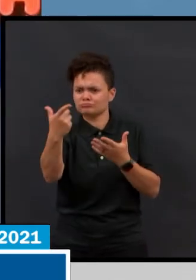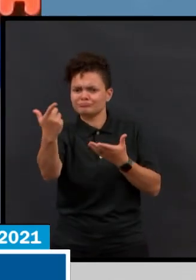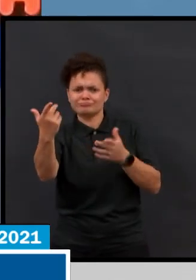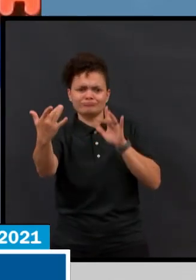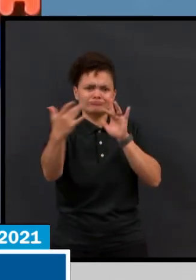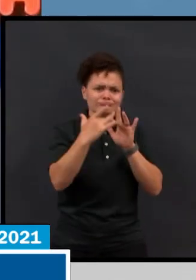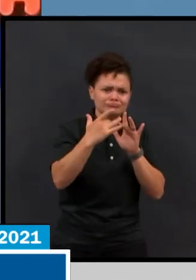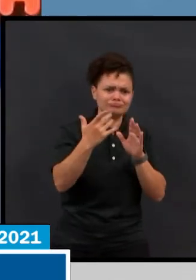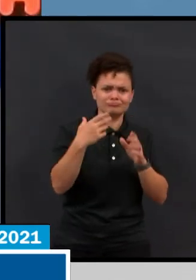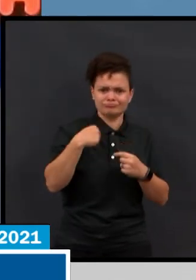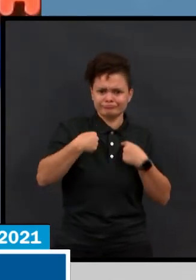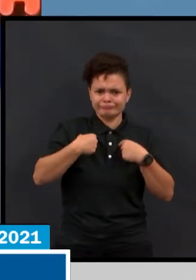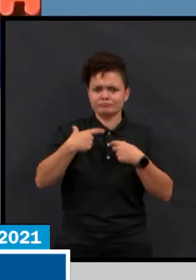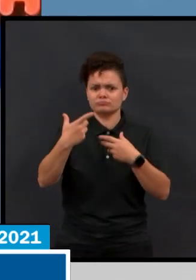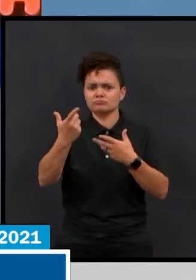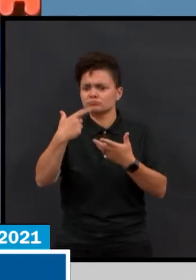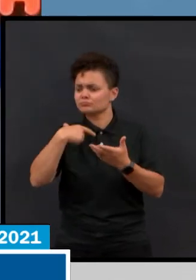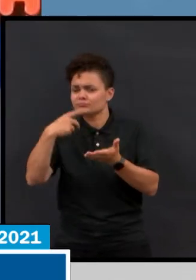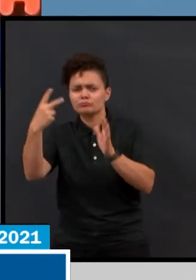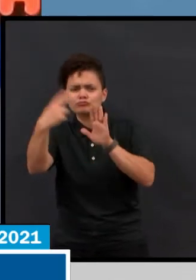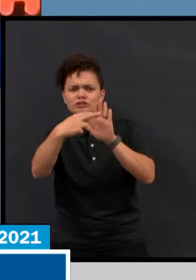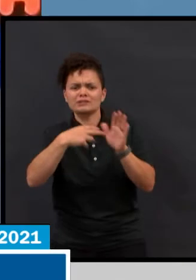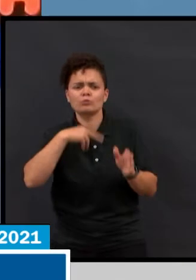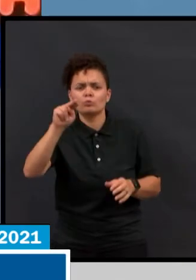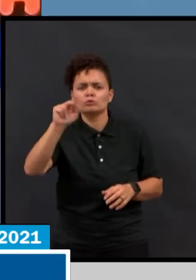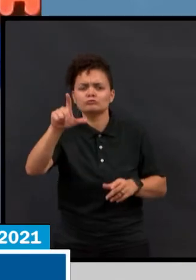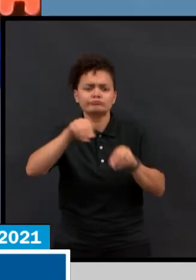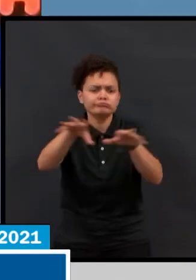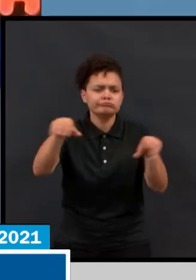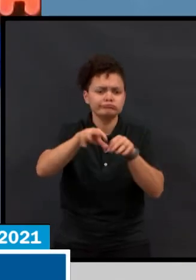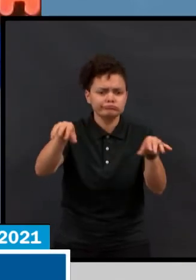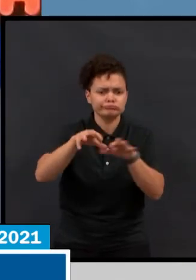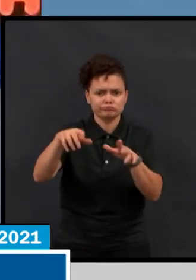and learn and follow us as we go through that budget process so you can make sure that your